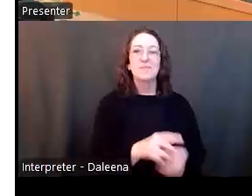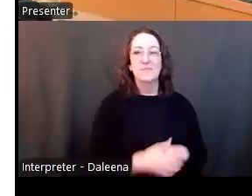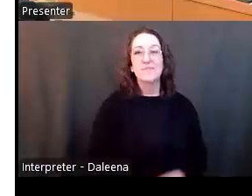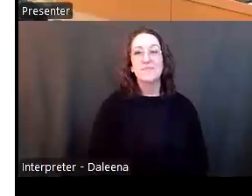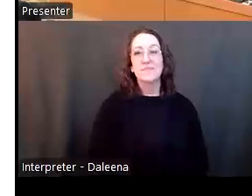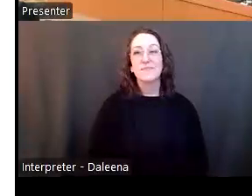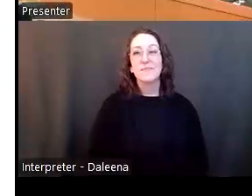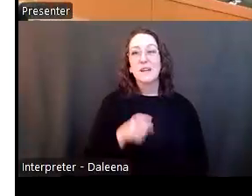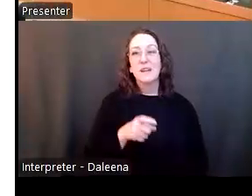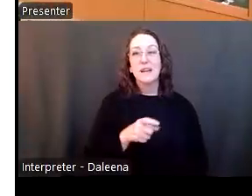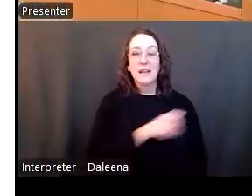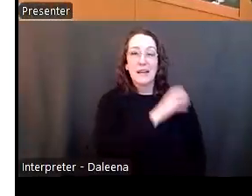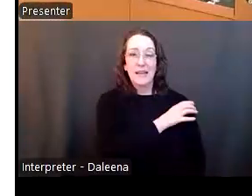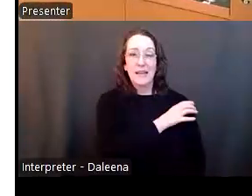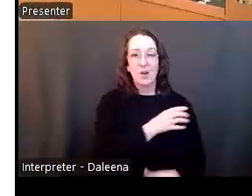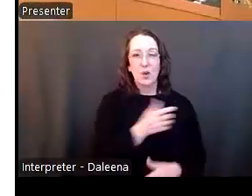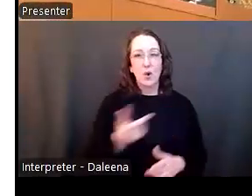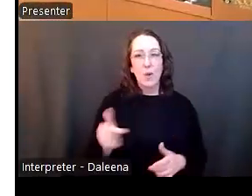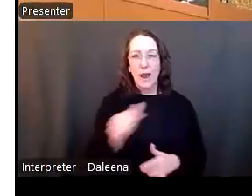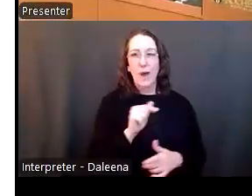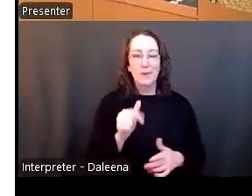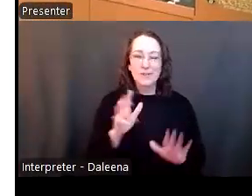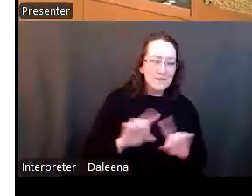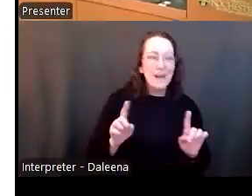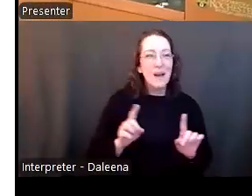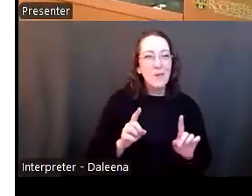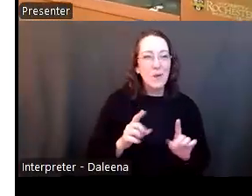be the clinical rounds not the research rounds but we will delve into that because it's quality